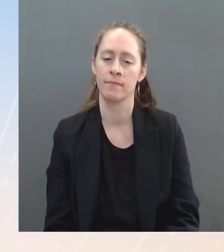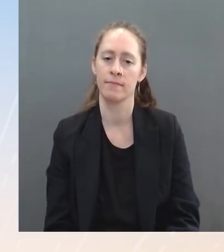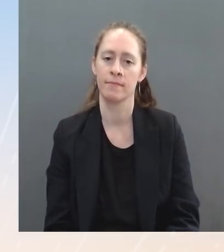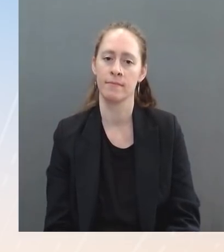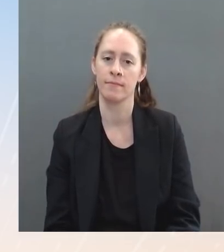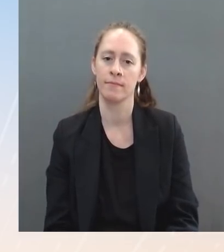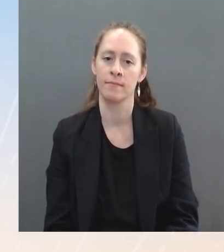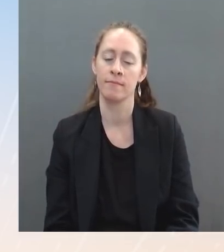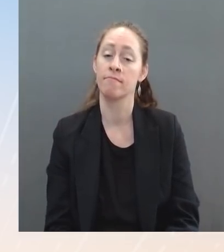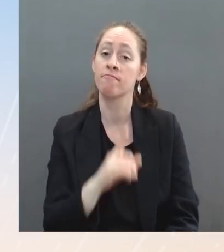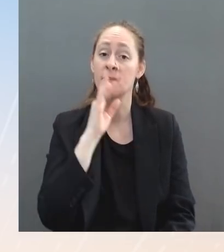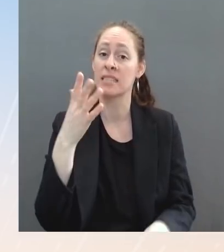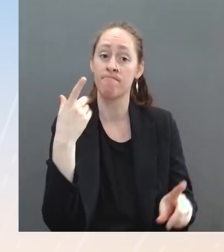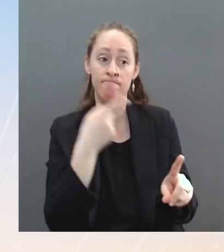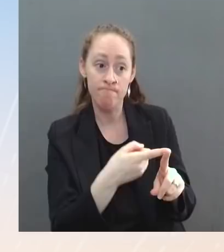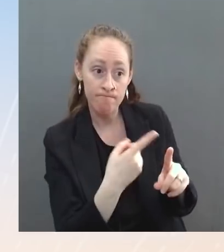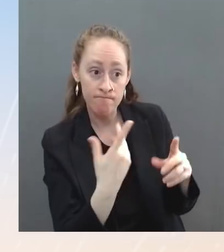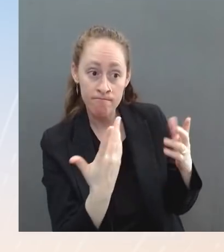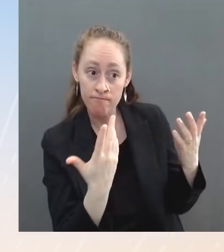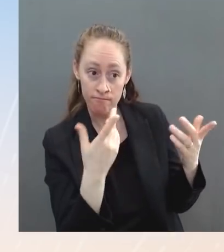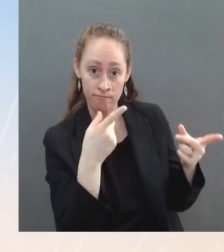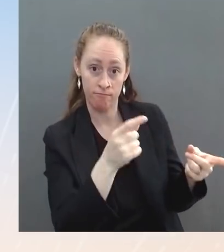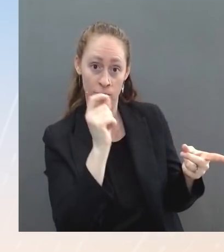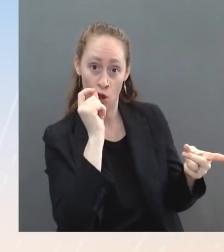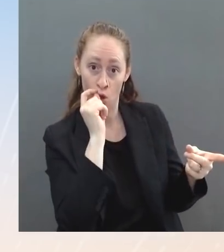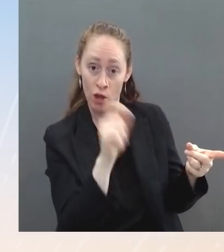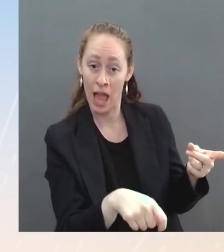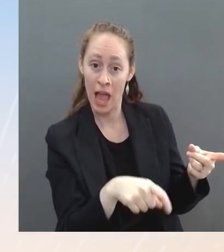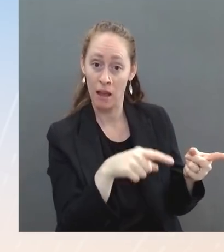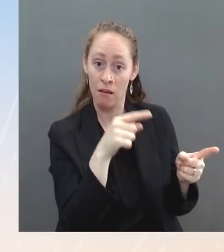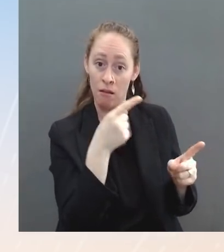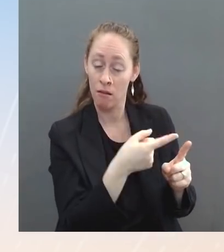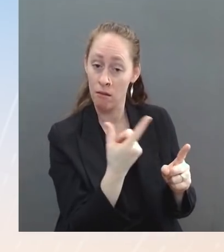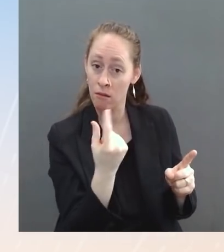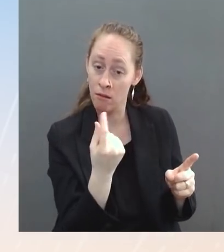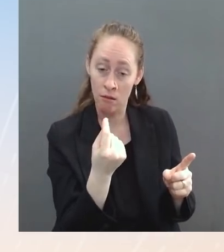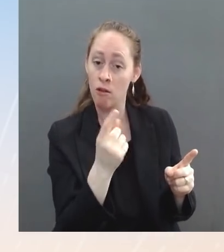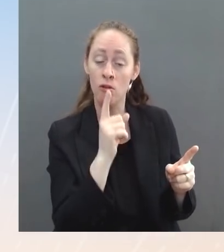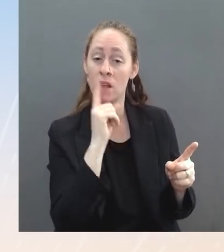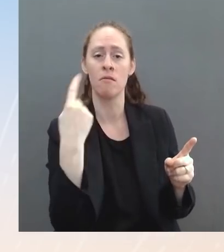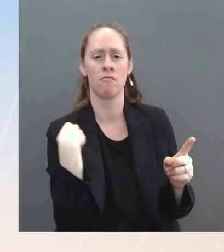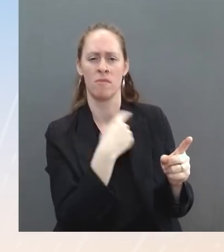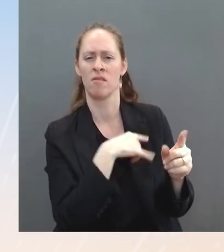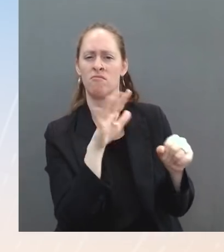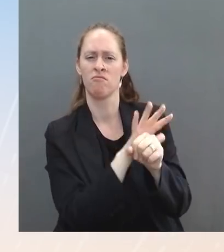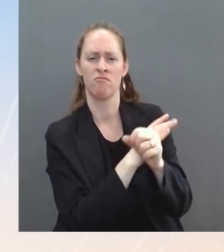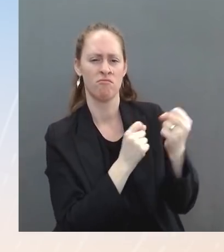and working incredibly closely with allies and partners on this. This was a significant topic in the President's call